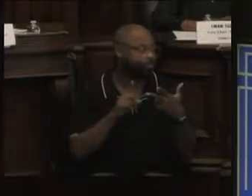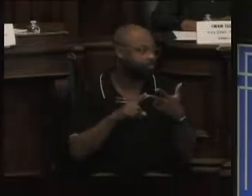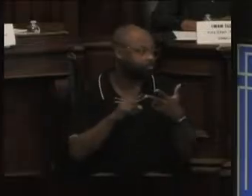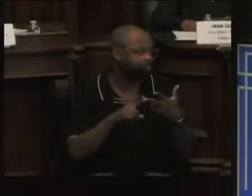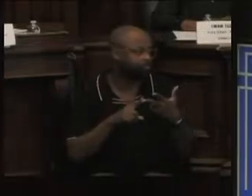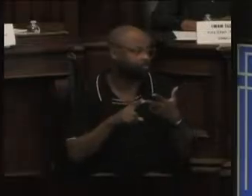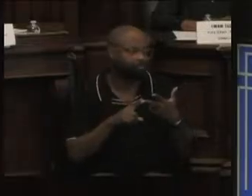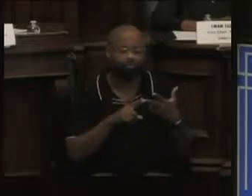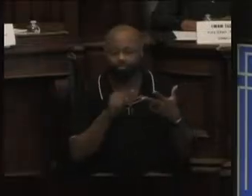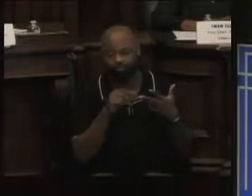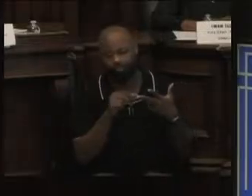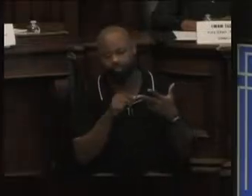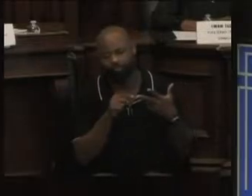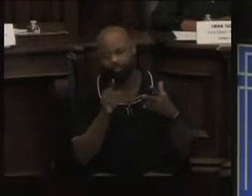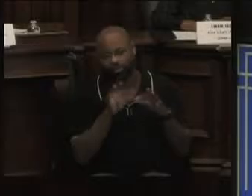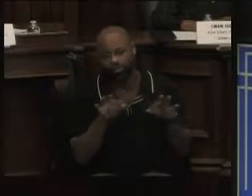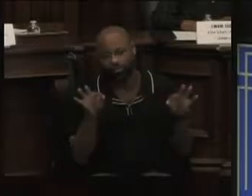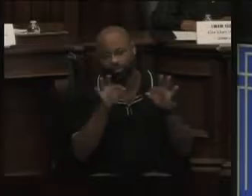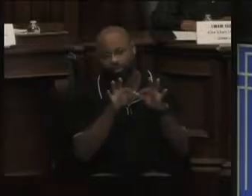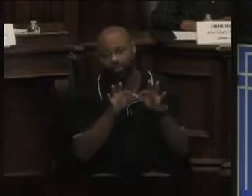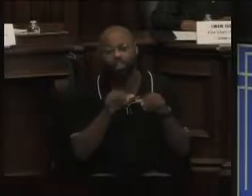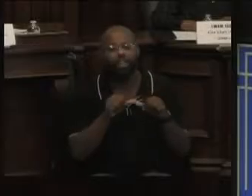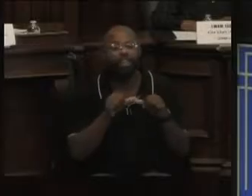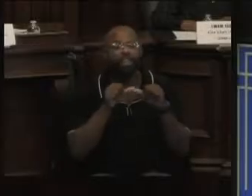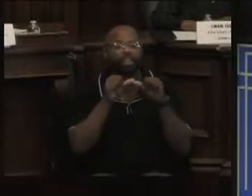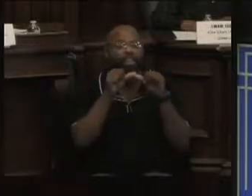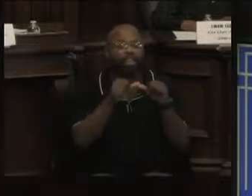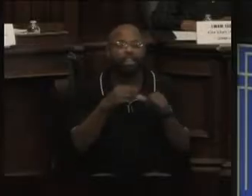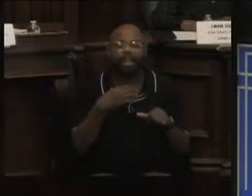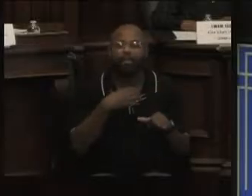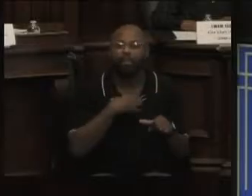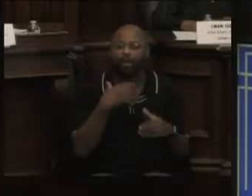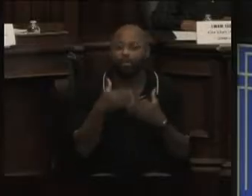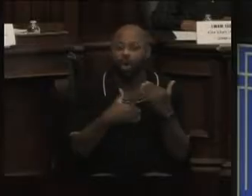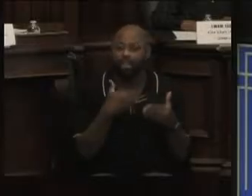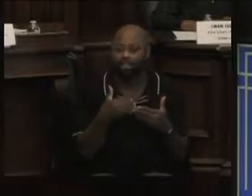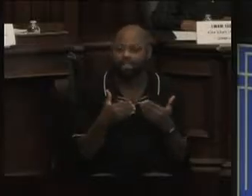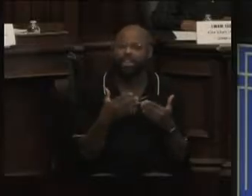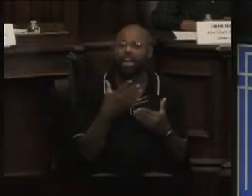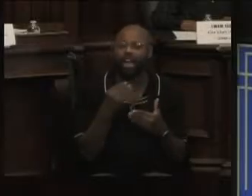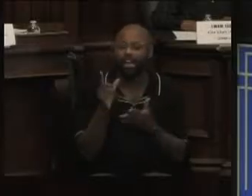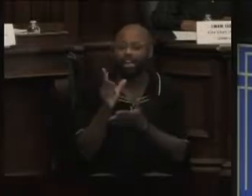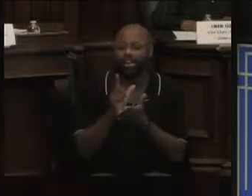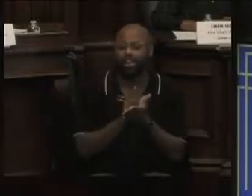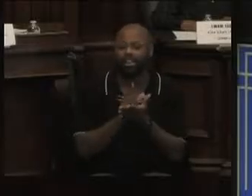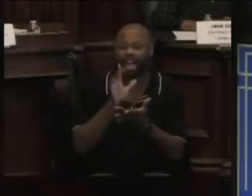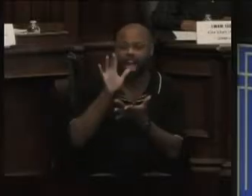with stakeholders and the community. And this third one